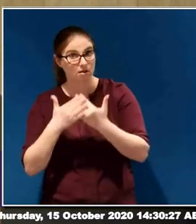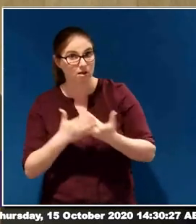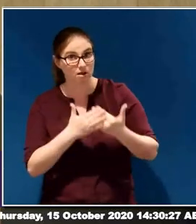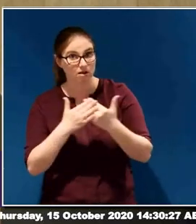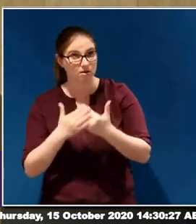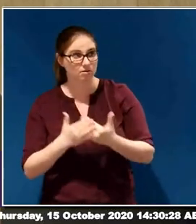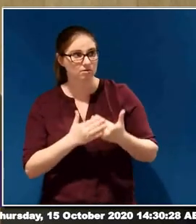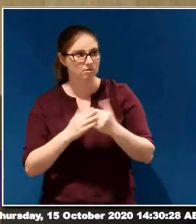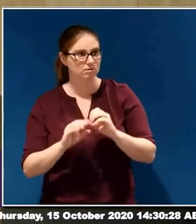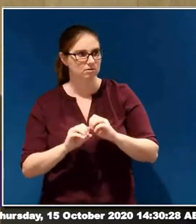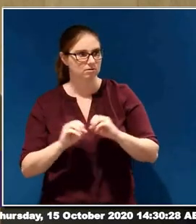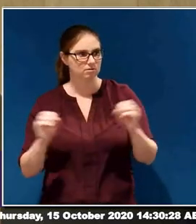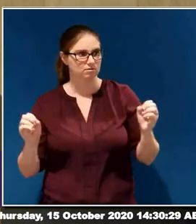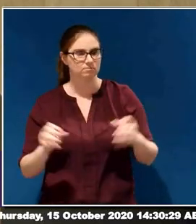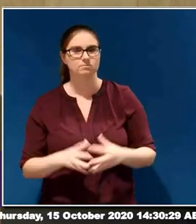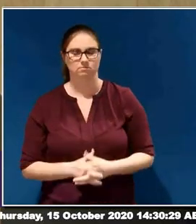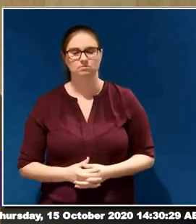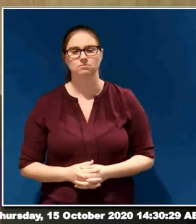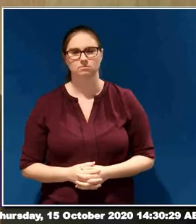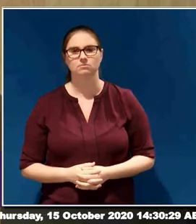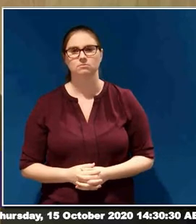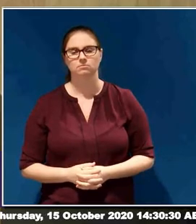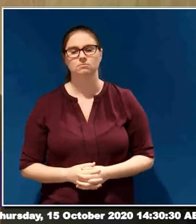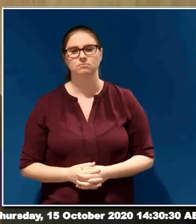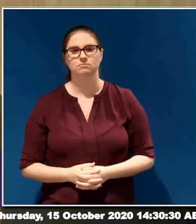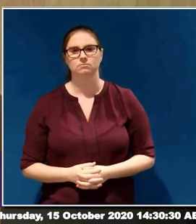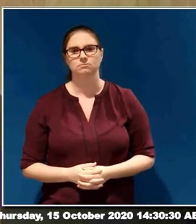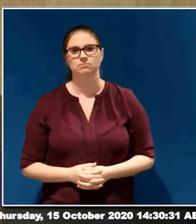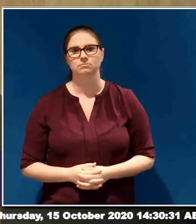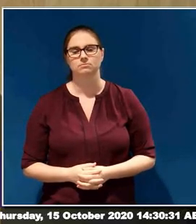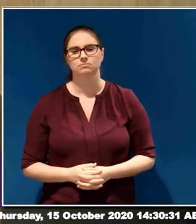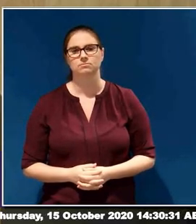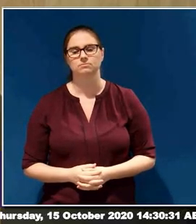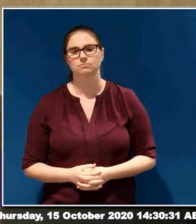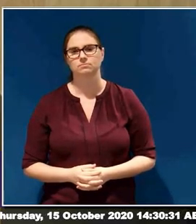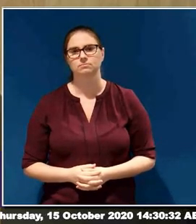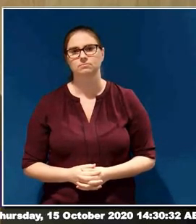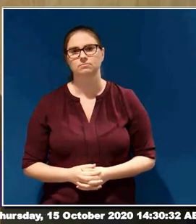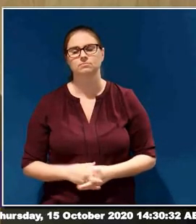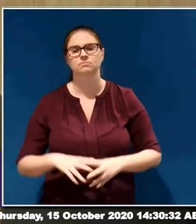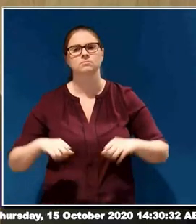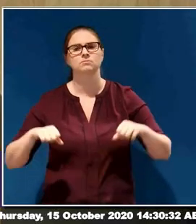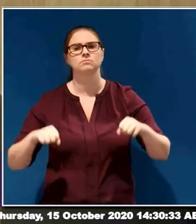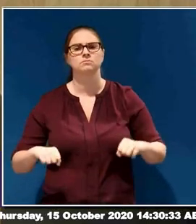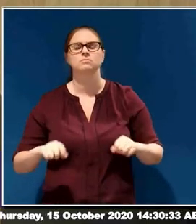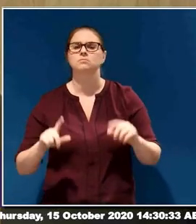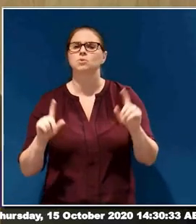What then happens as far as the failure of the school to comply with the Departmental policy?